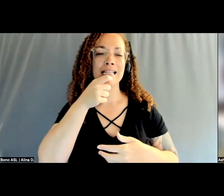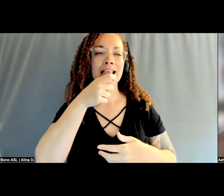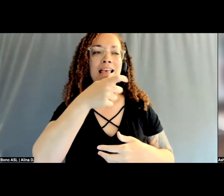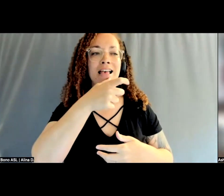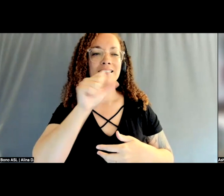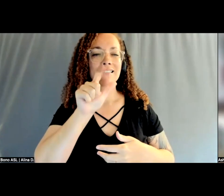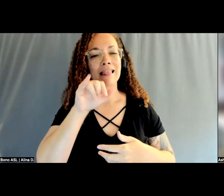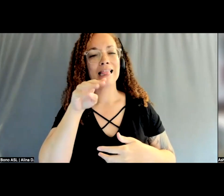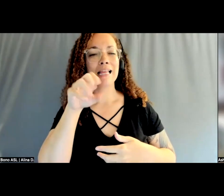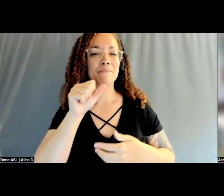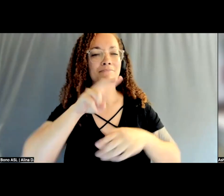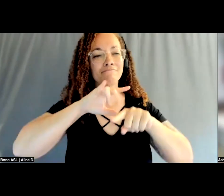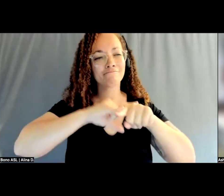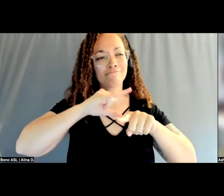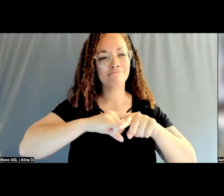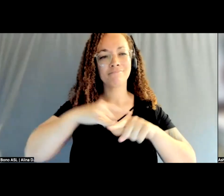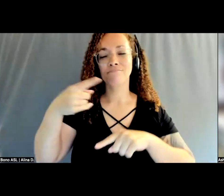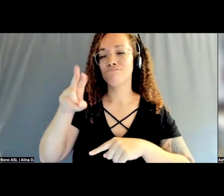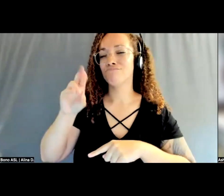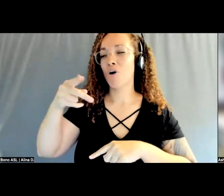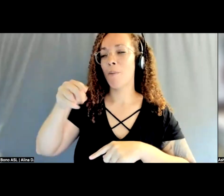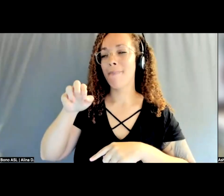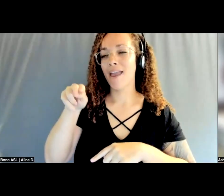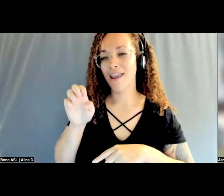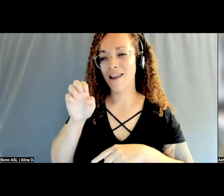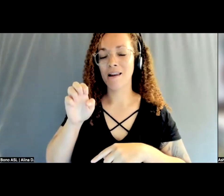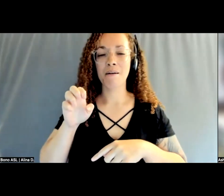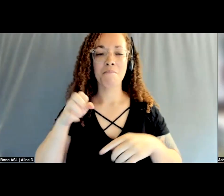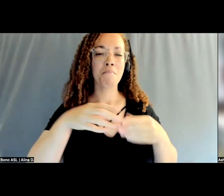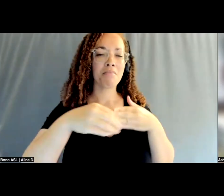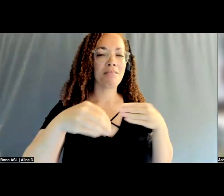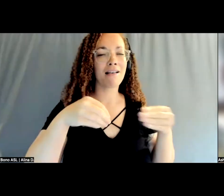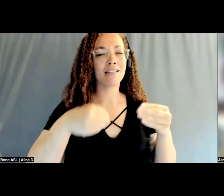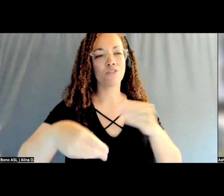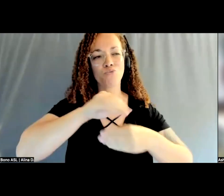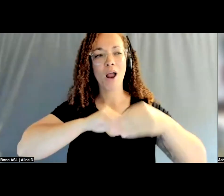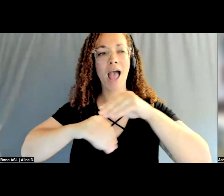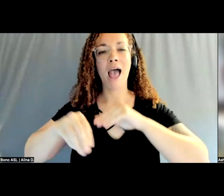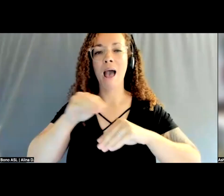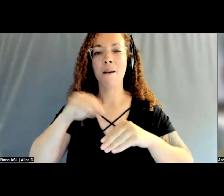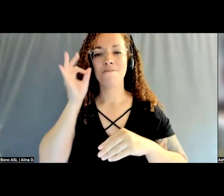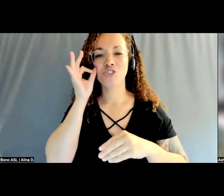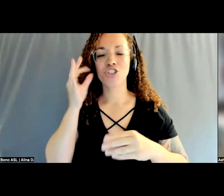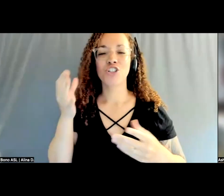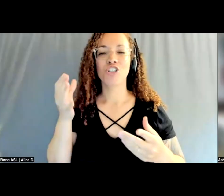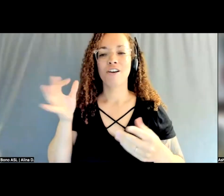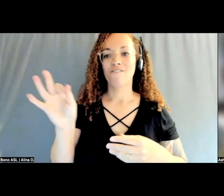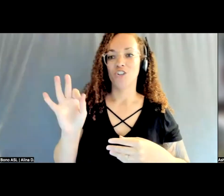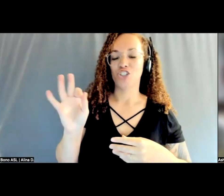propane, plastic wrapped furniture, old cognac, nail polish body heat, the dead red of summer.